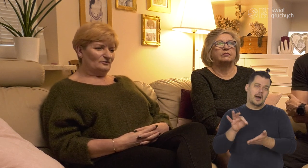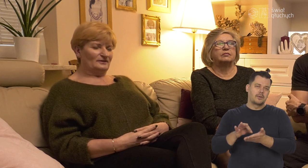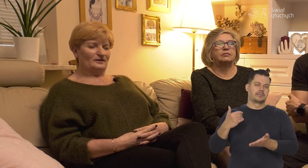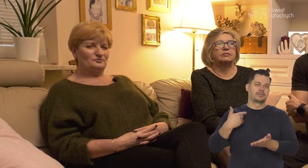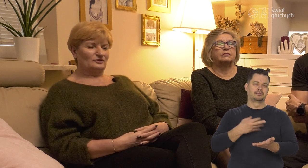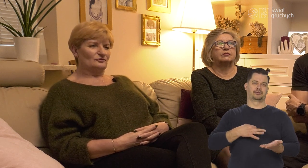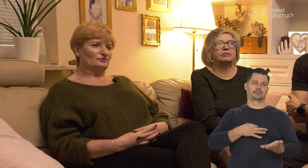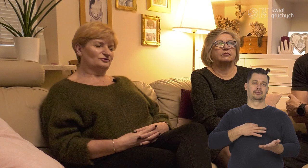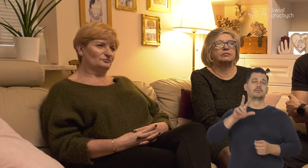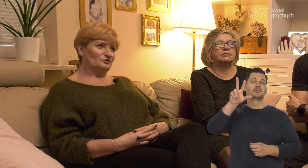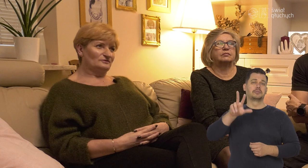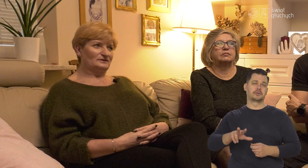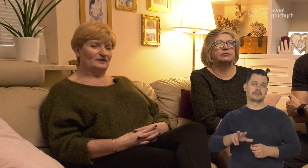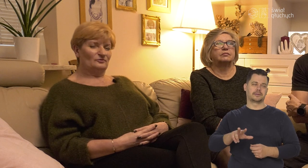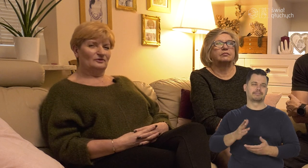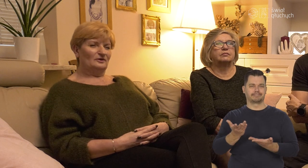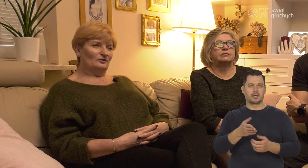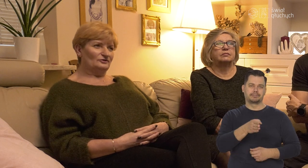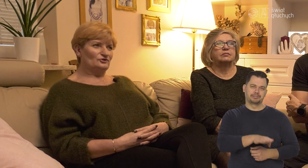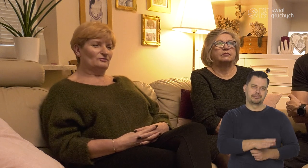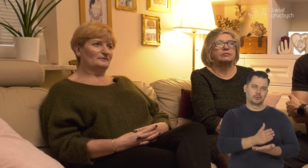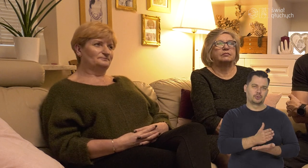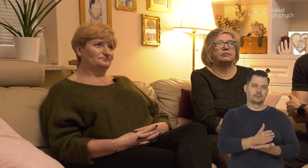Accidentally it’s a sad time for us, because three months ago she passed away